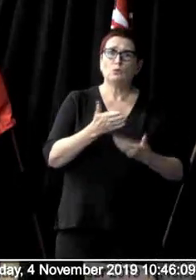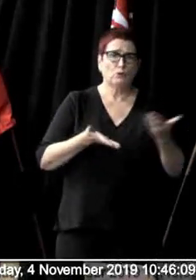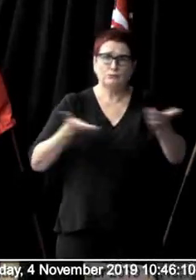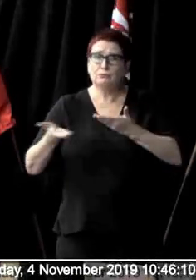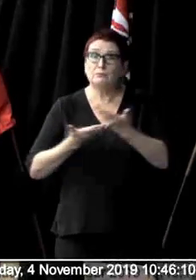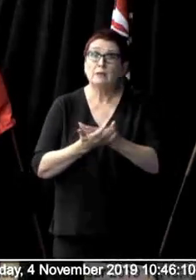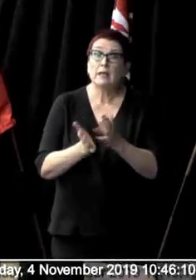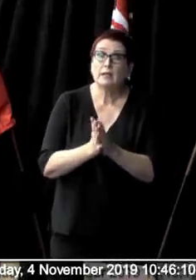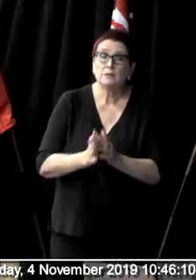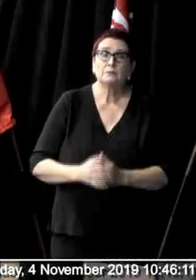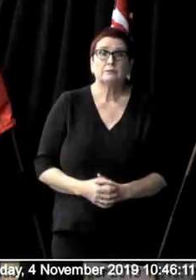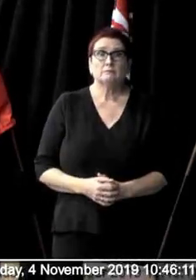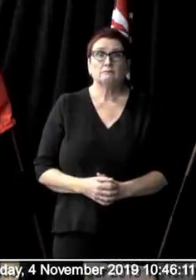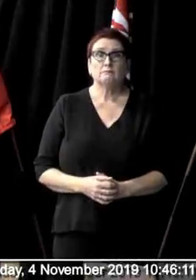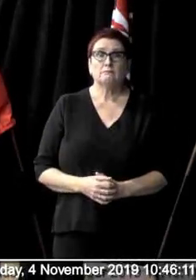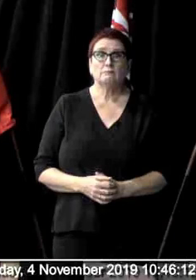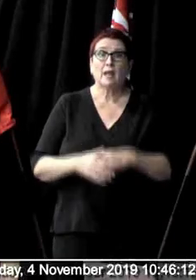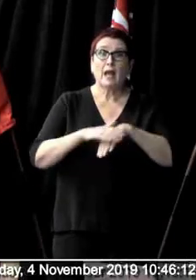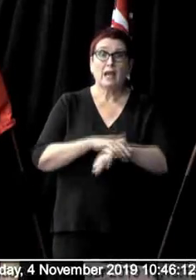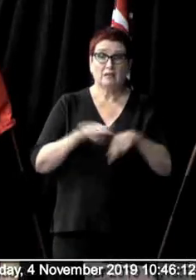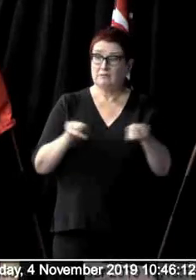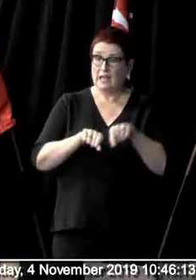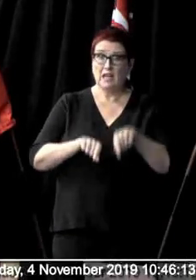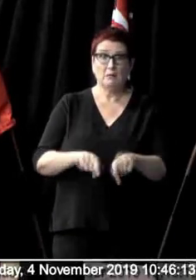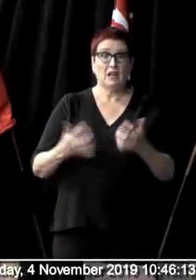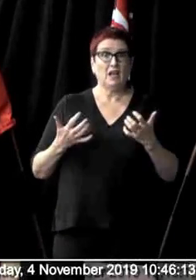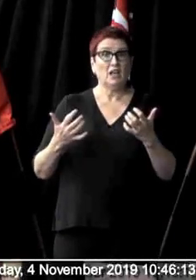And giving evidence by way of a public hearing, such as this, is not the only way